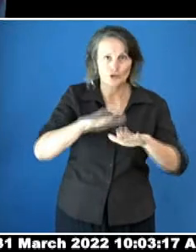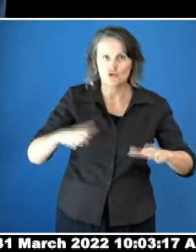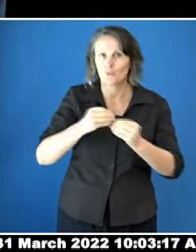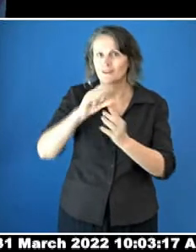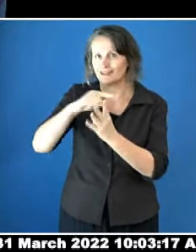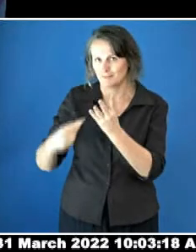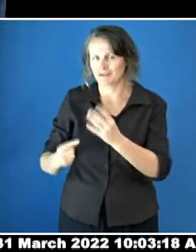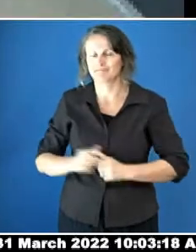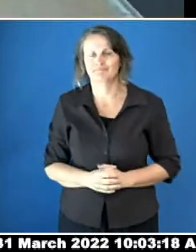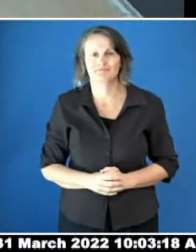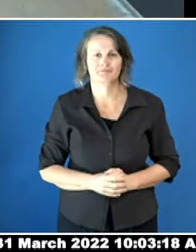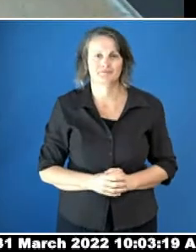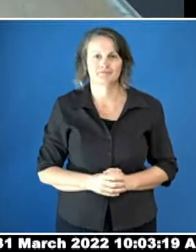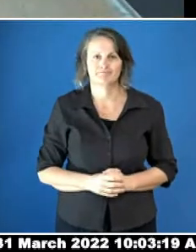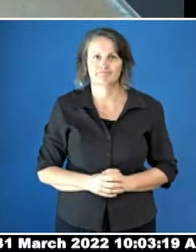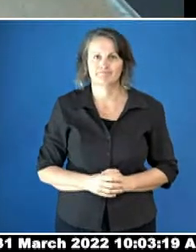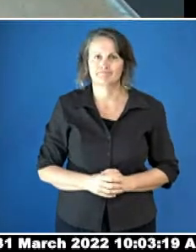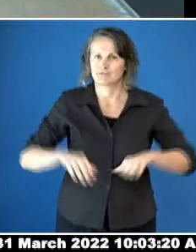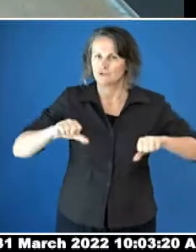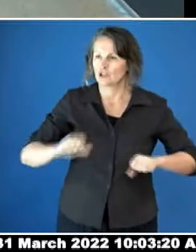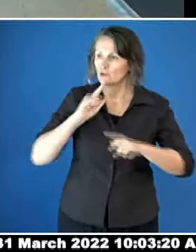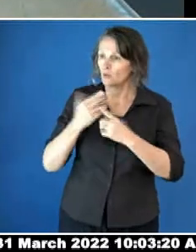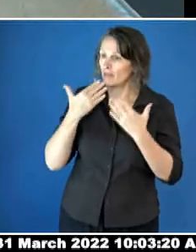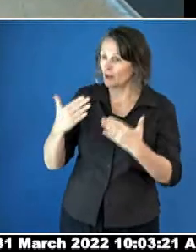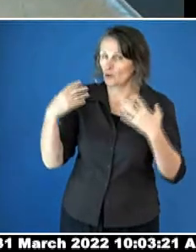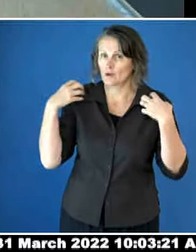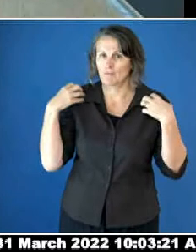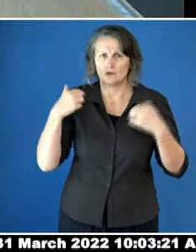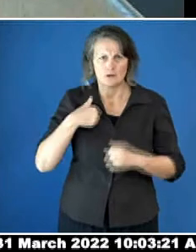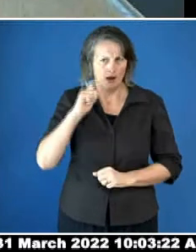Ms Eastman, I understand that there's a tender to take place first up.